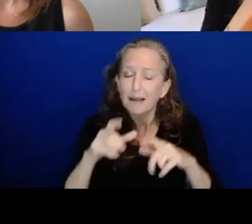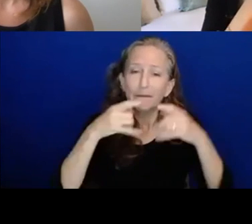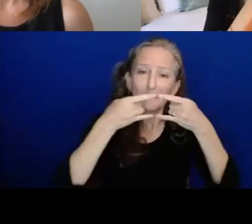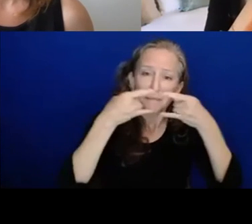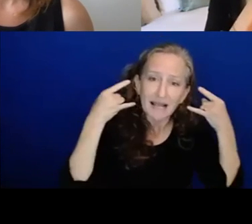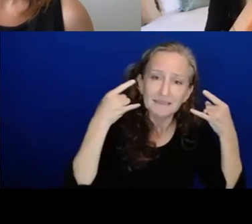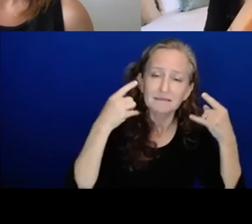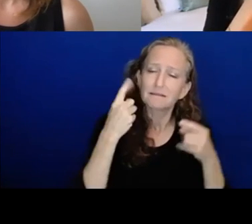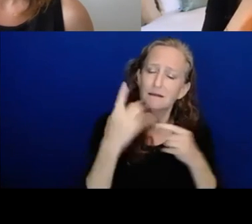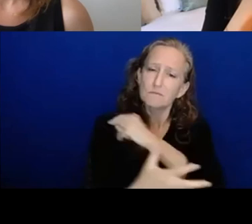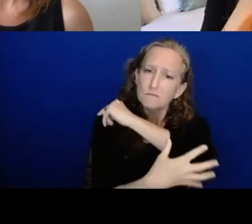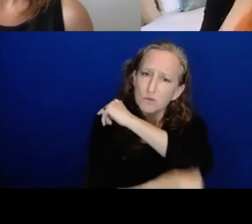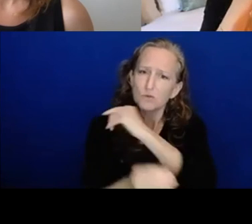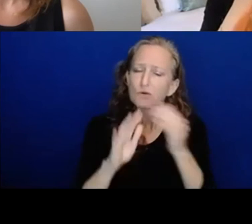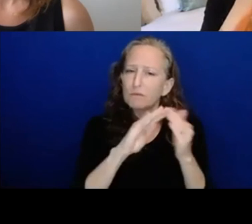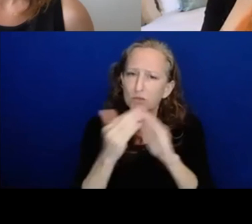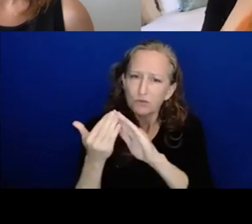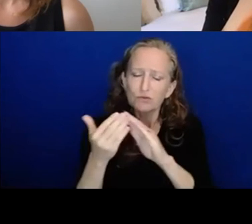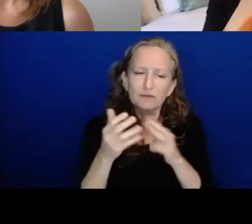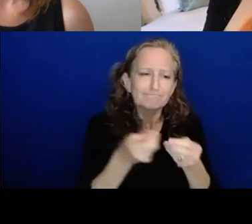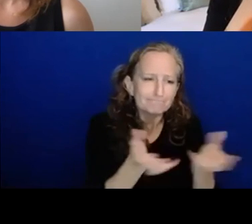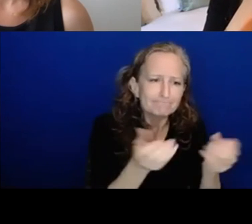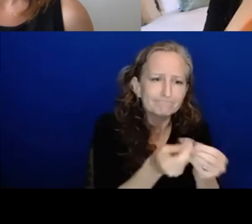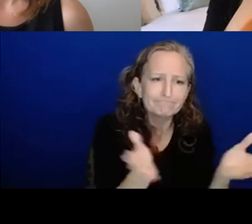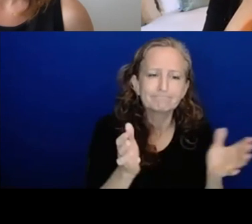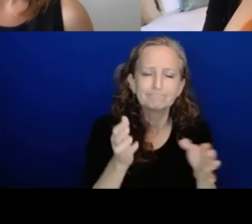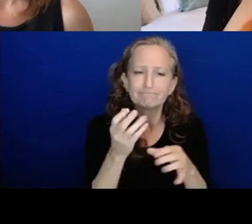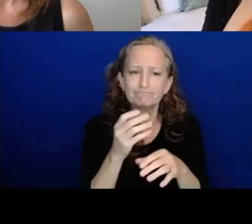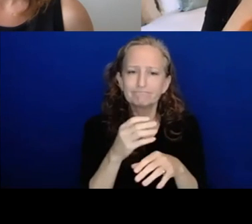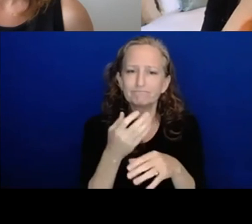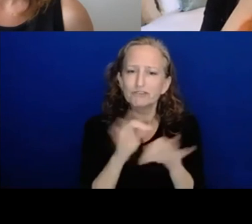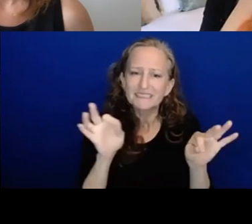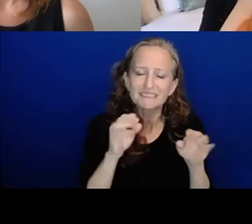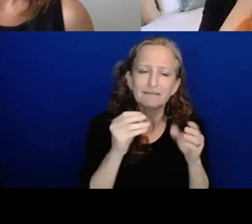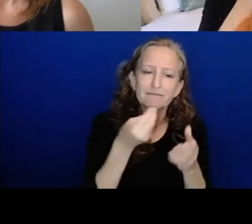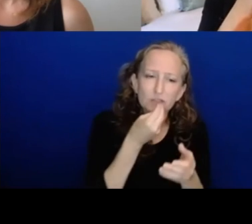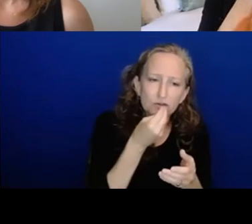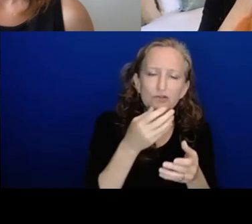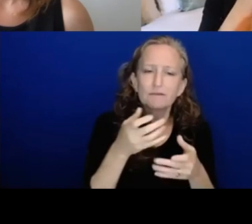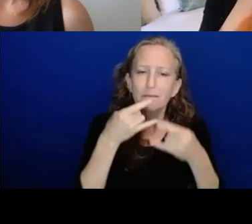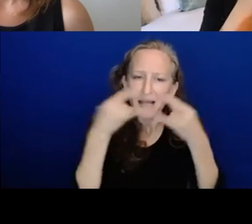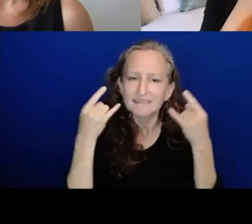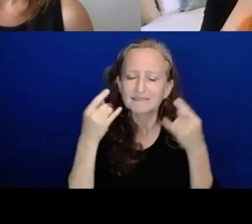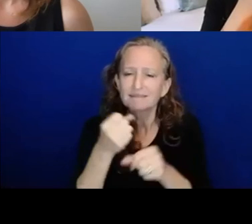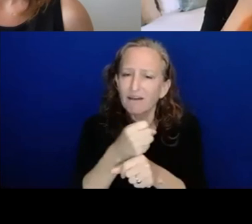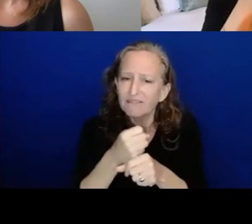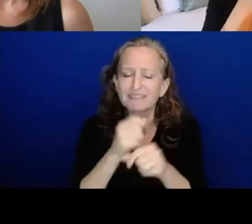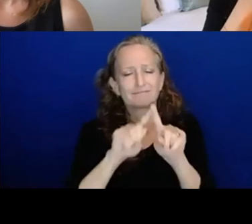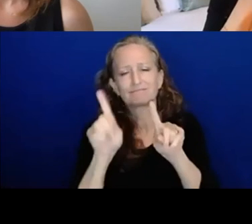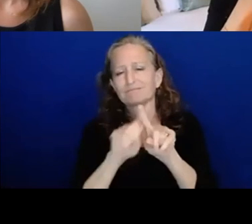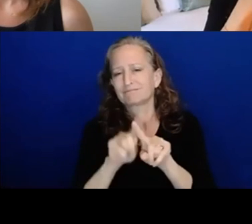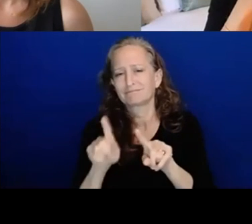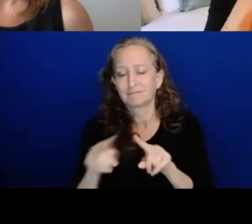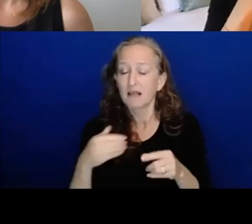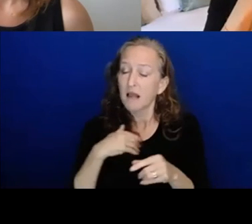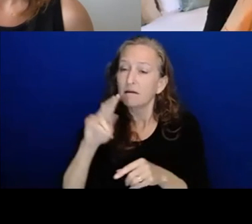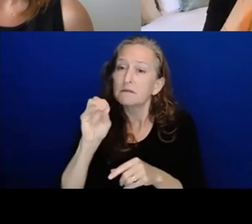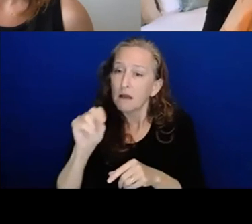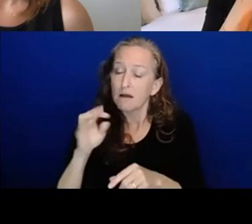York City. There are very important nonprofits like that. But then there are regular people